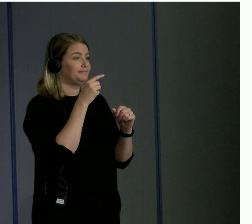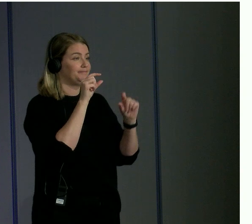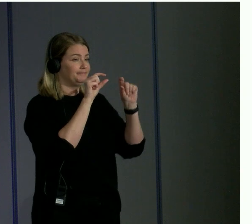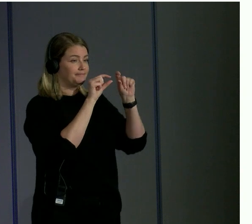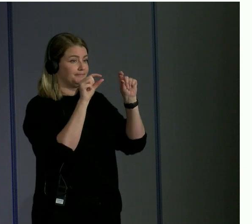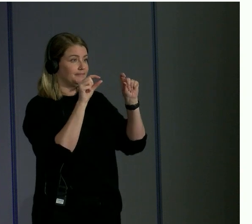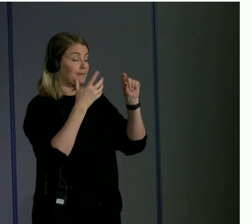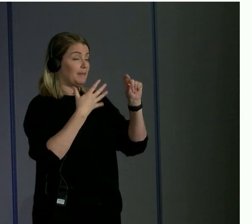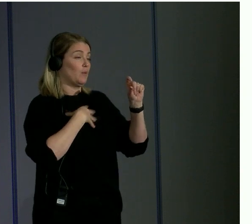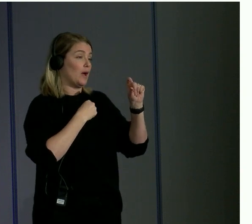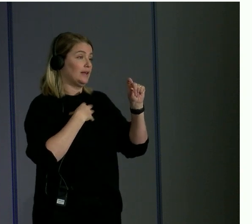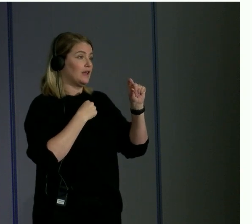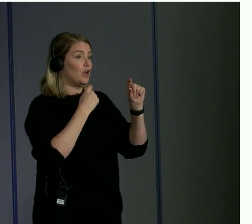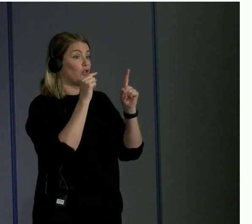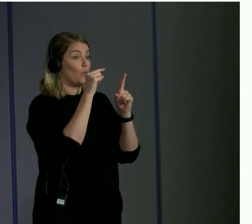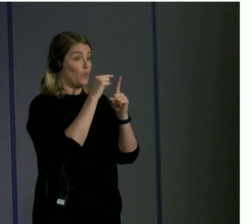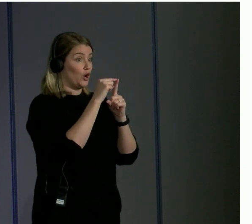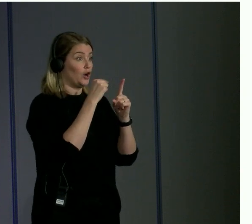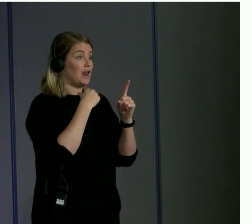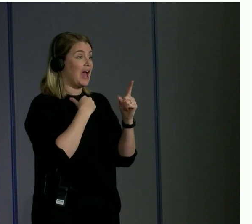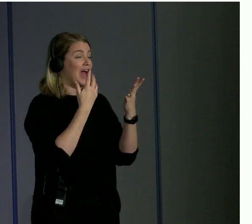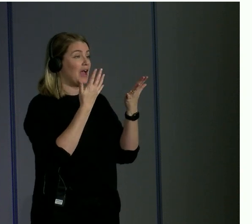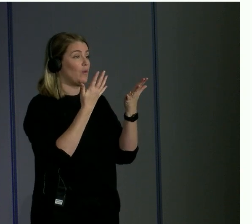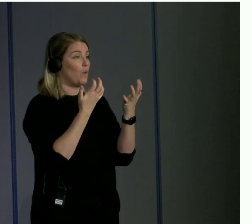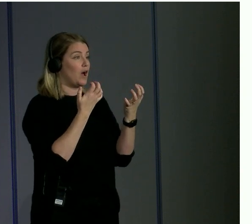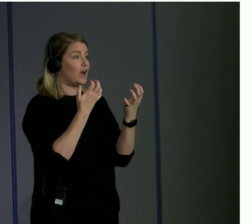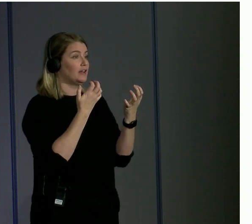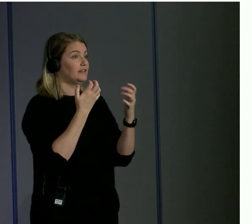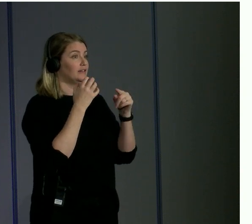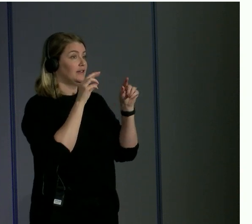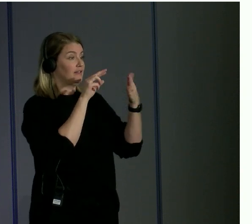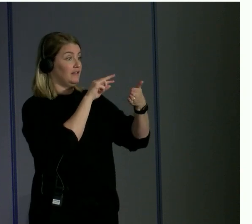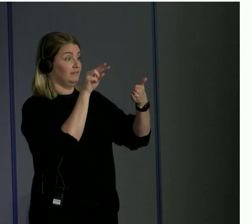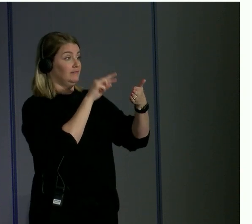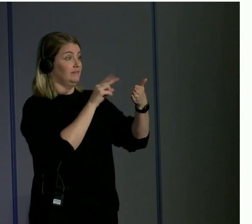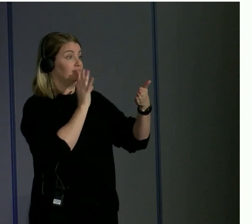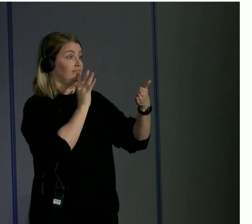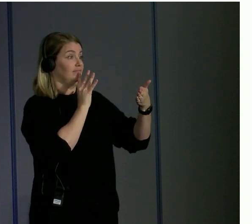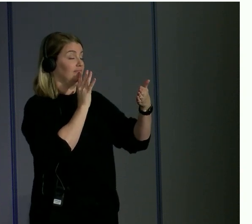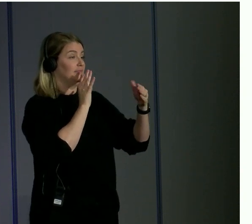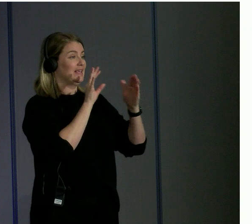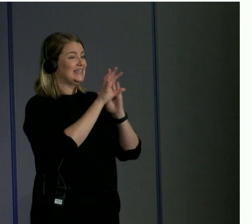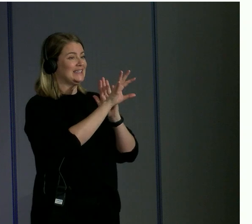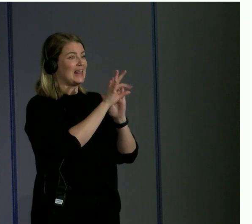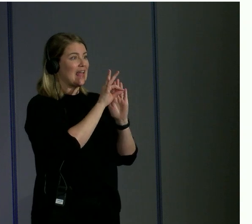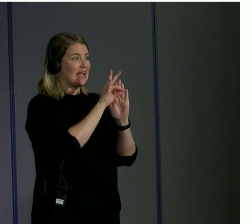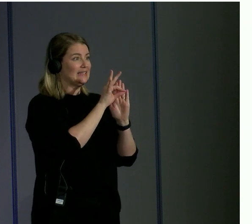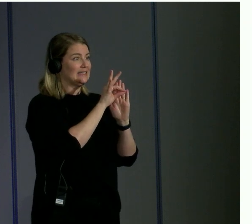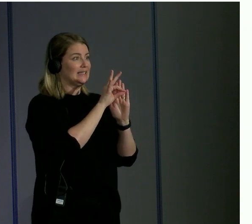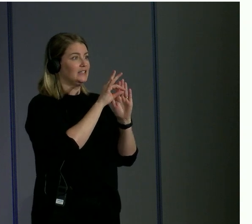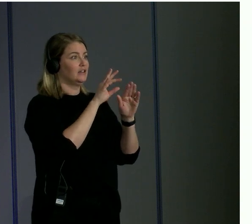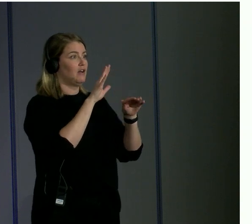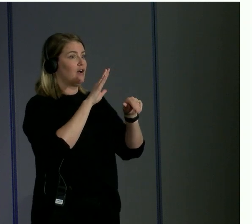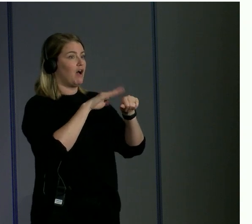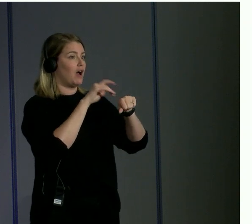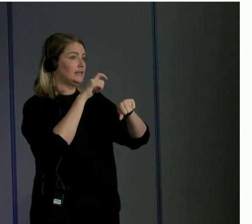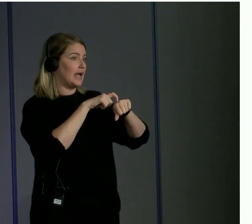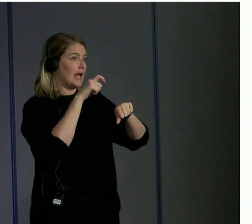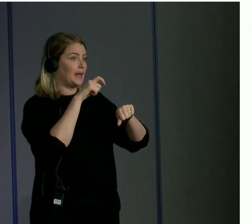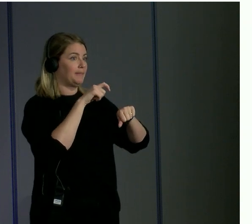the word I want to be read when they get to each one of those cells selected on time, on budget,